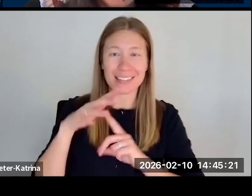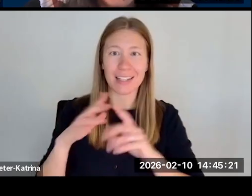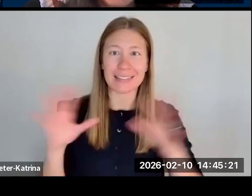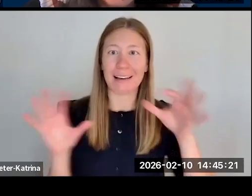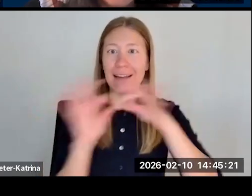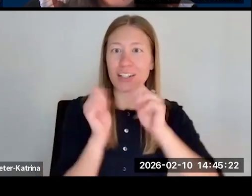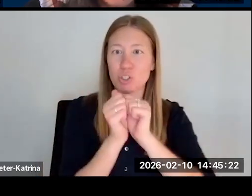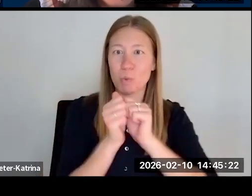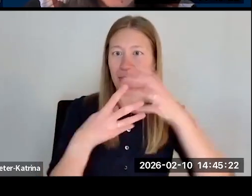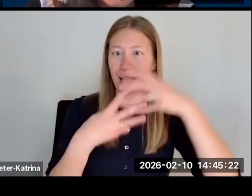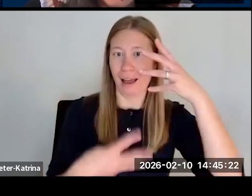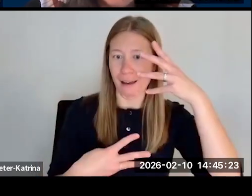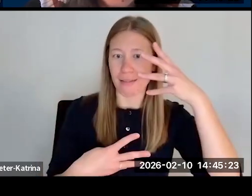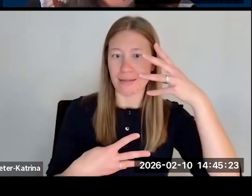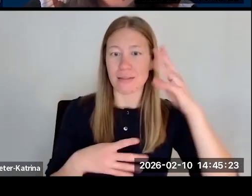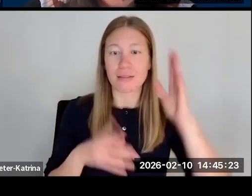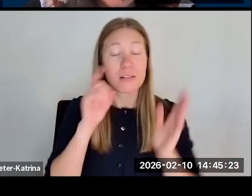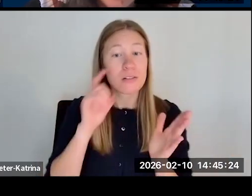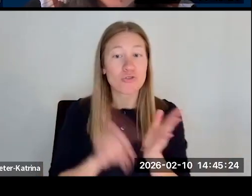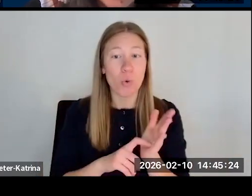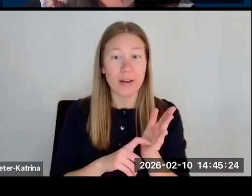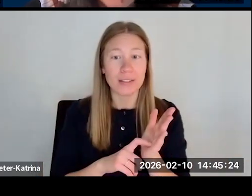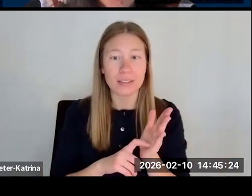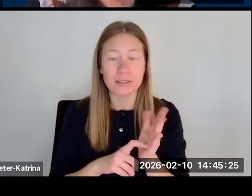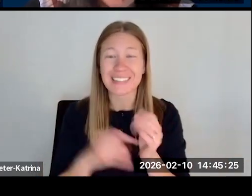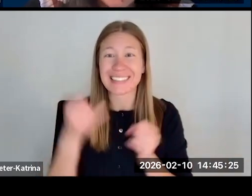Whereas with this space underneath the dashed list,